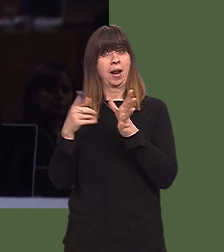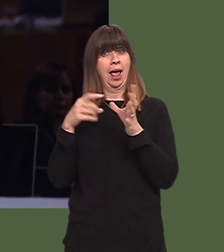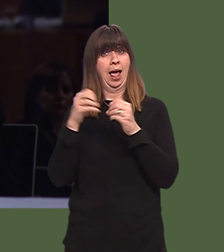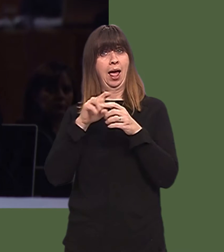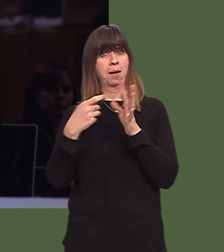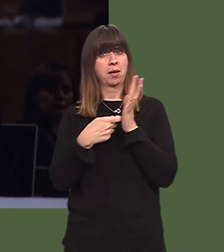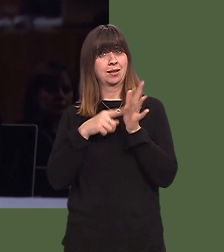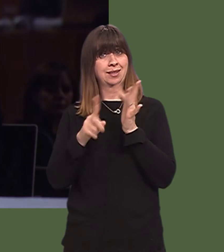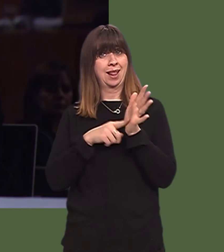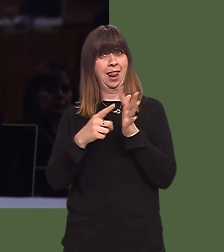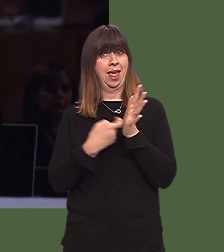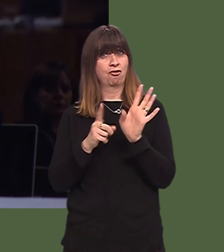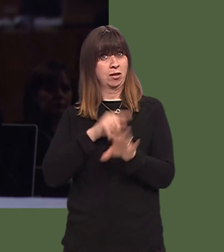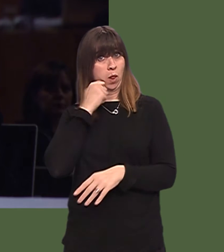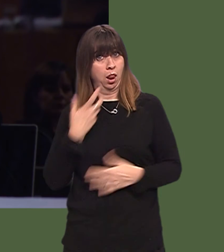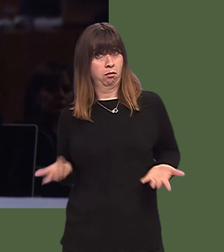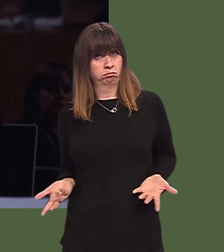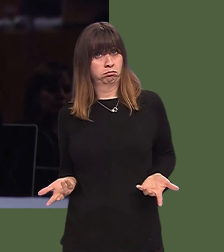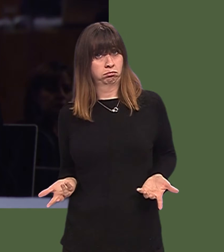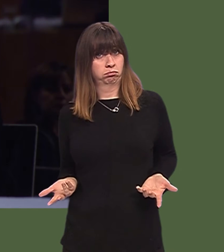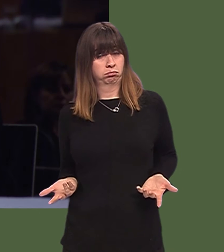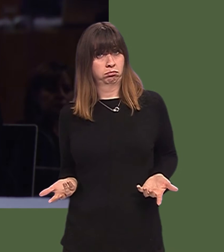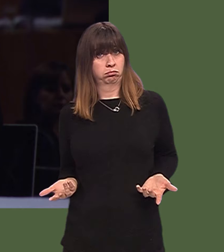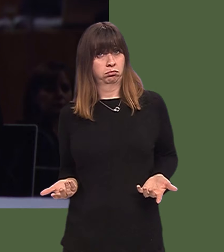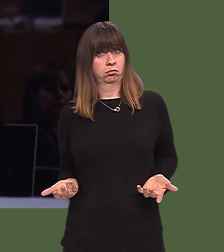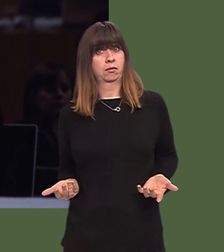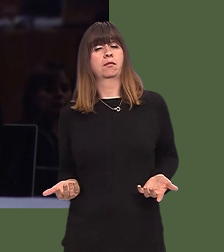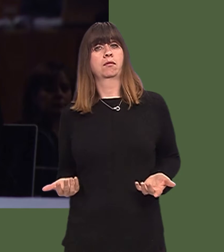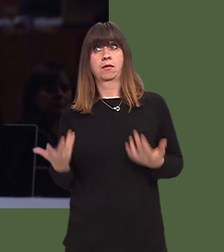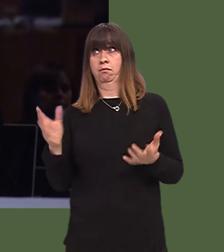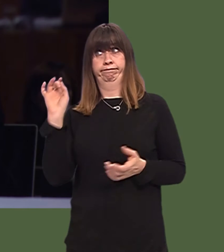But importantly, what steps and what intervention will the Welsh Government take, and partnership